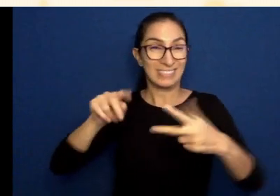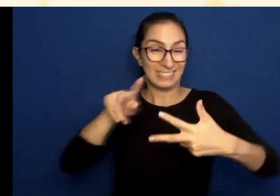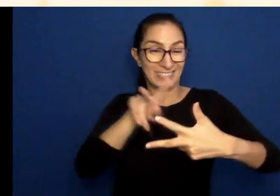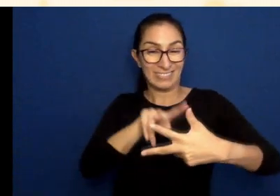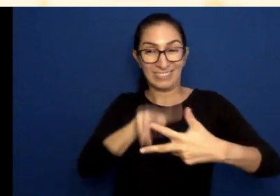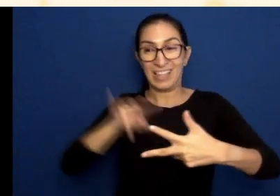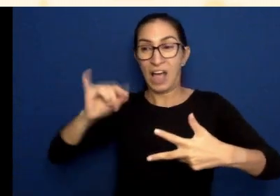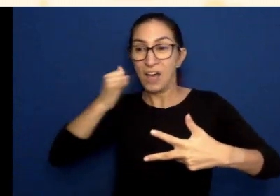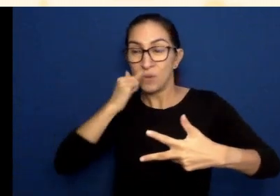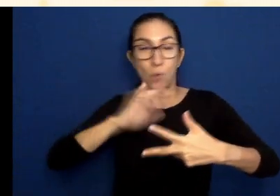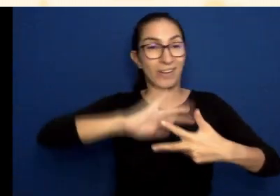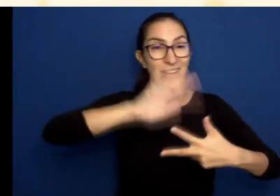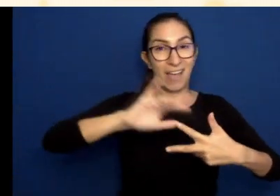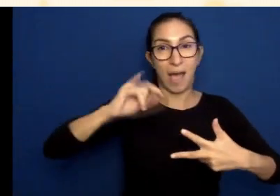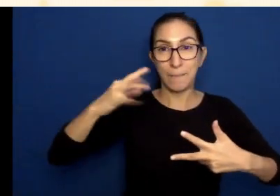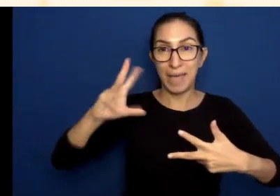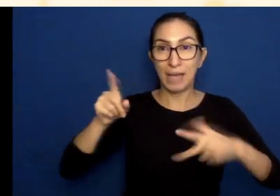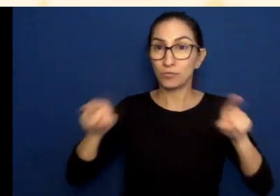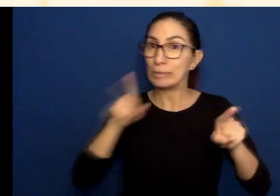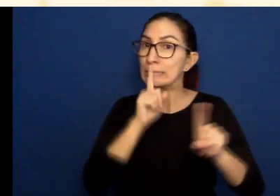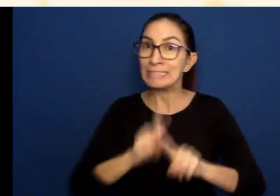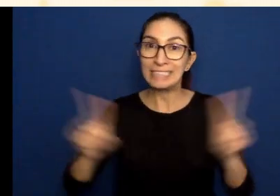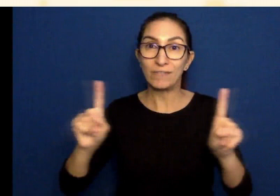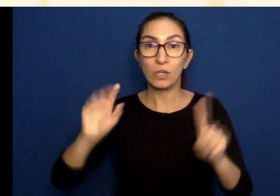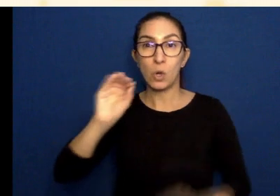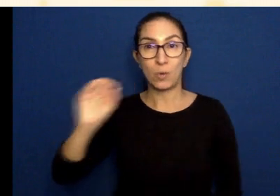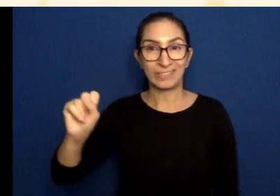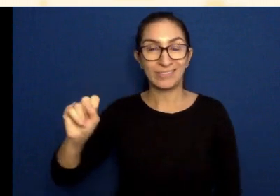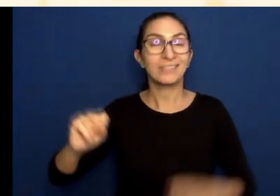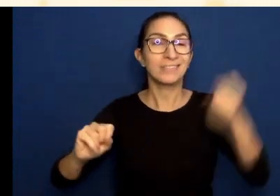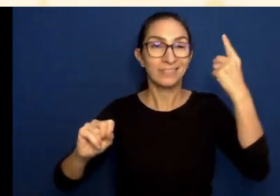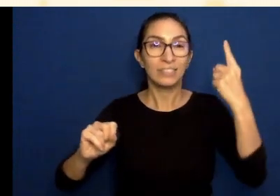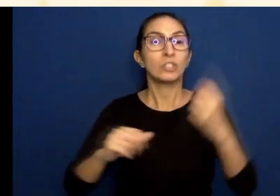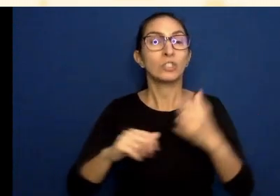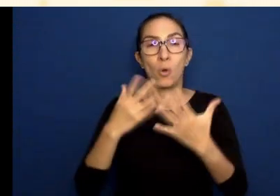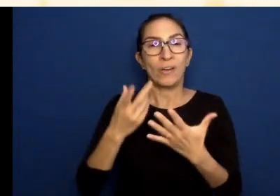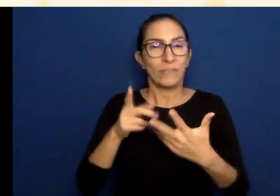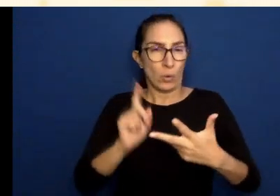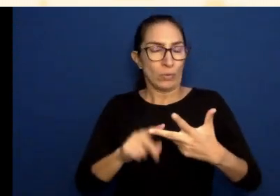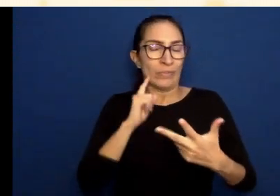with Safari, and an Android phone if it's a mobile site with Chrome. Now, it's important to test with an iPhone and an iPad